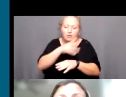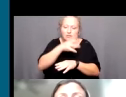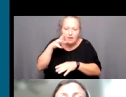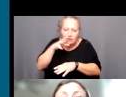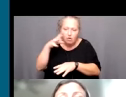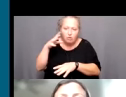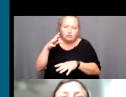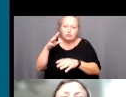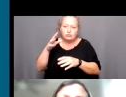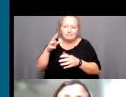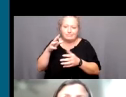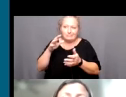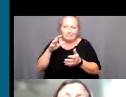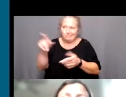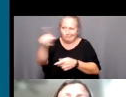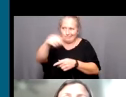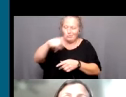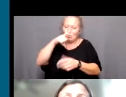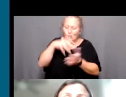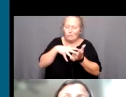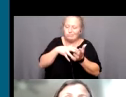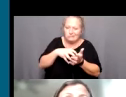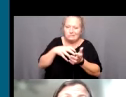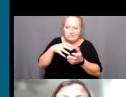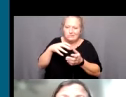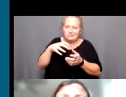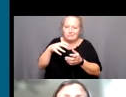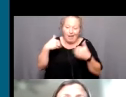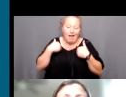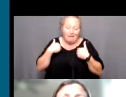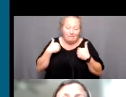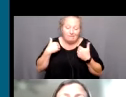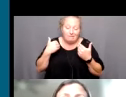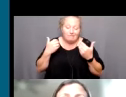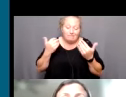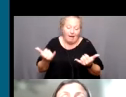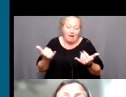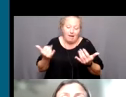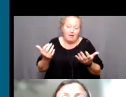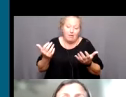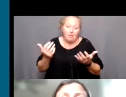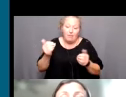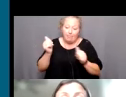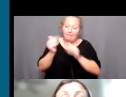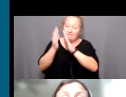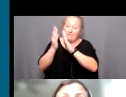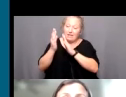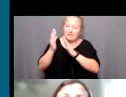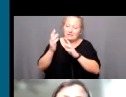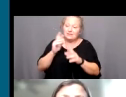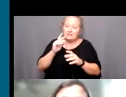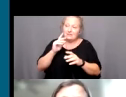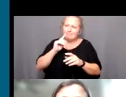of our most vulnerable workers exist and face these very real climate risks.